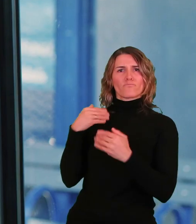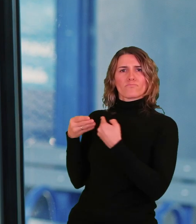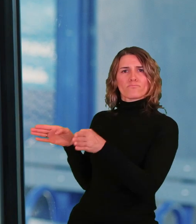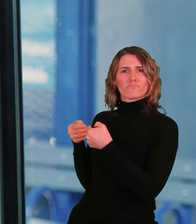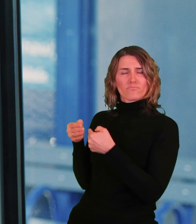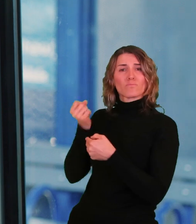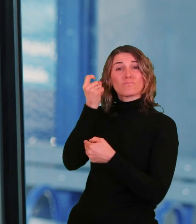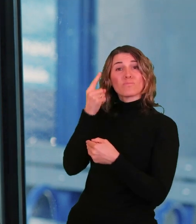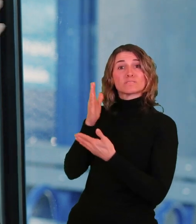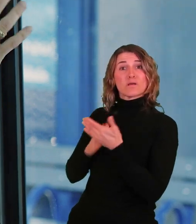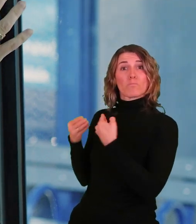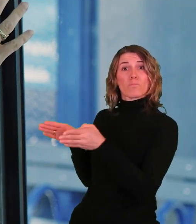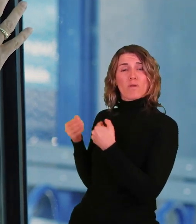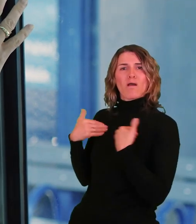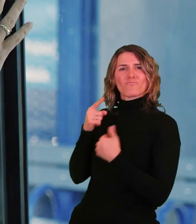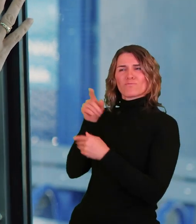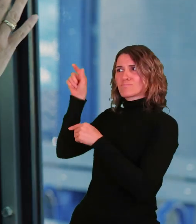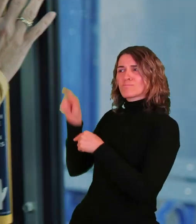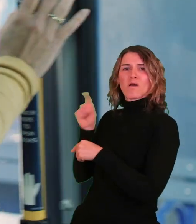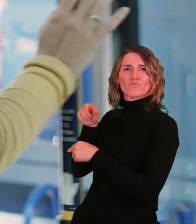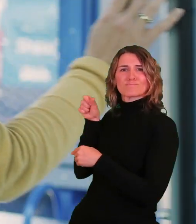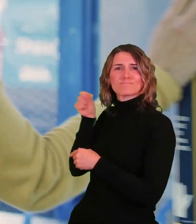some buses will require you to make contact at the centre of the doorway.